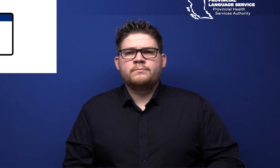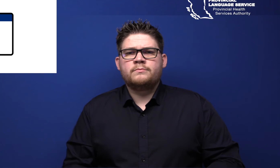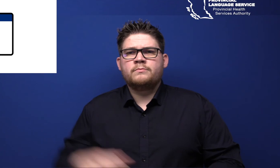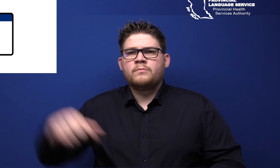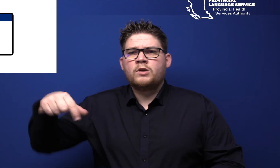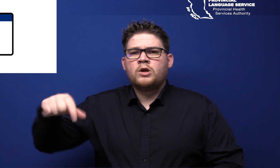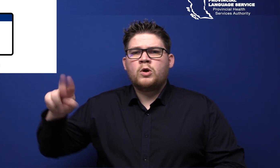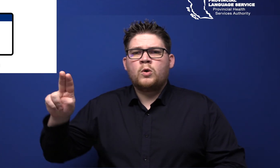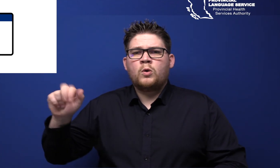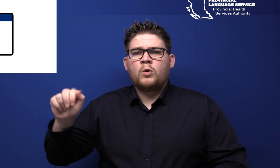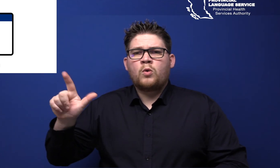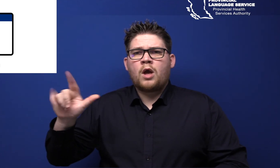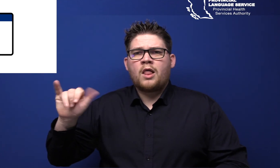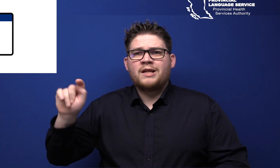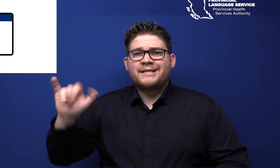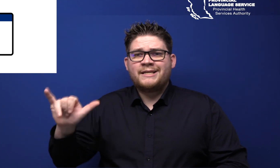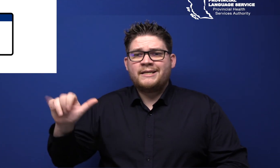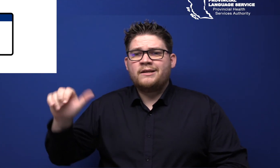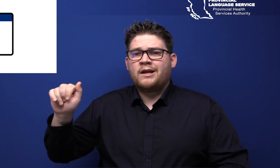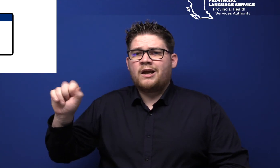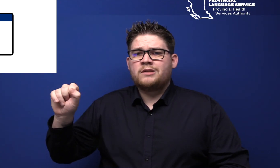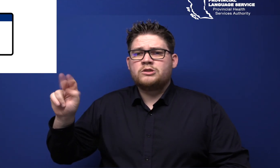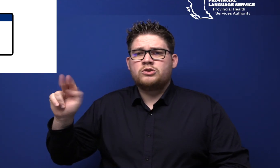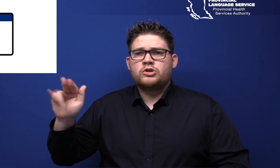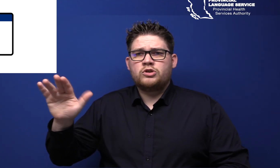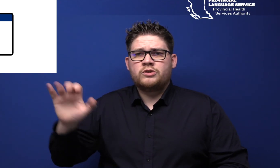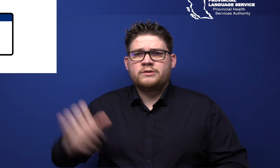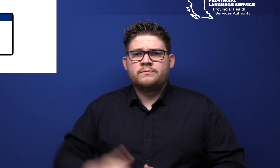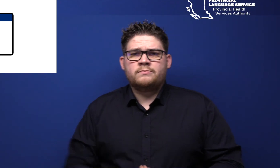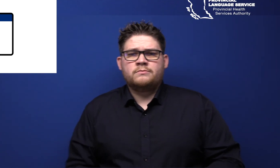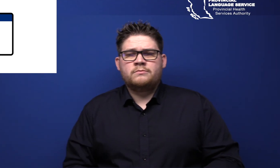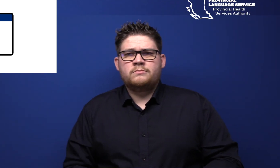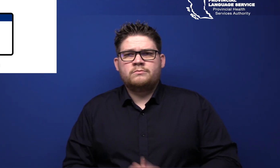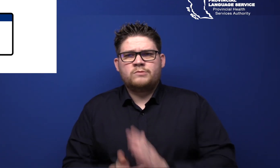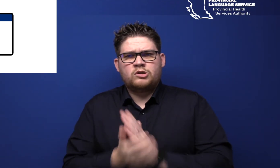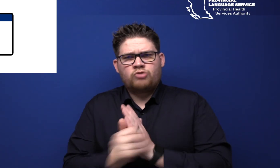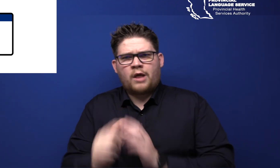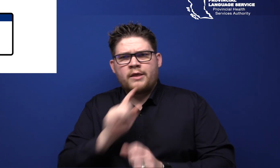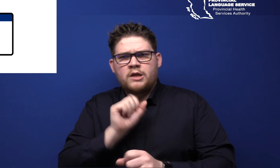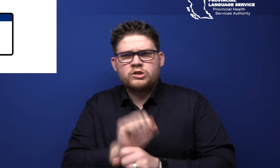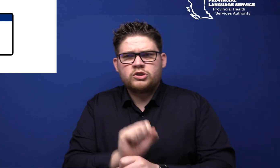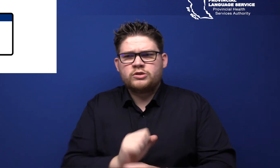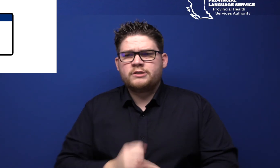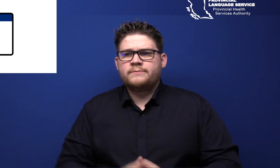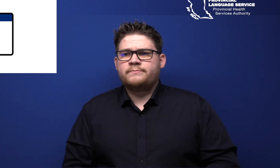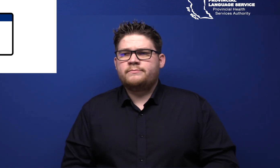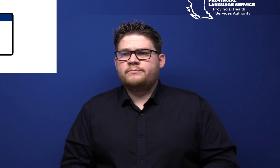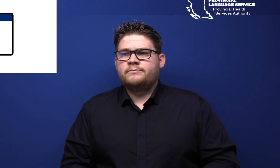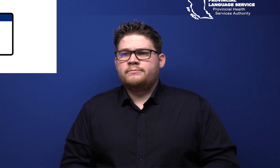QUALITY ASSURANCE